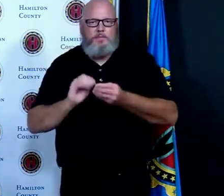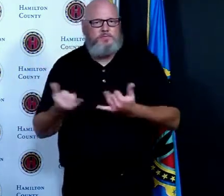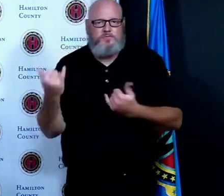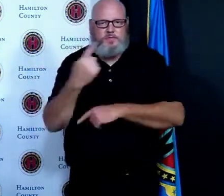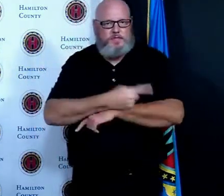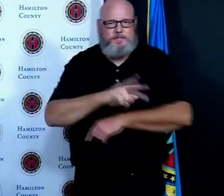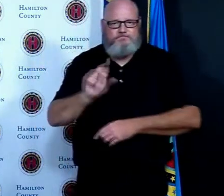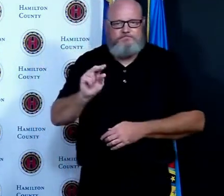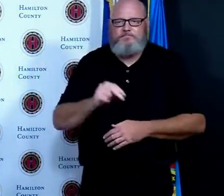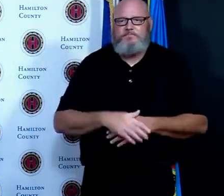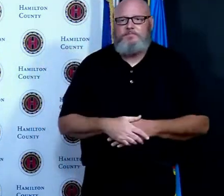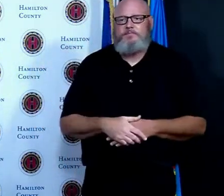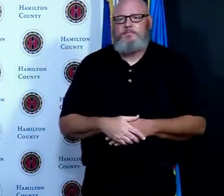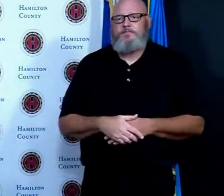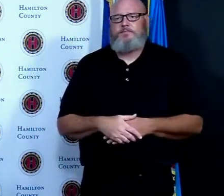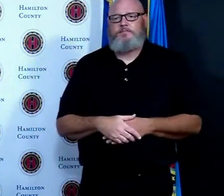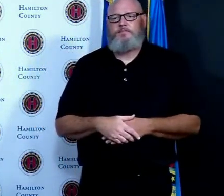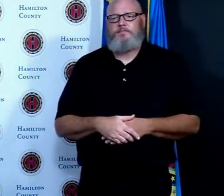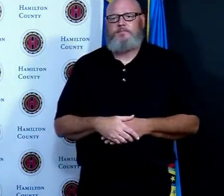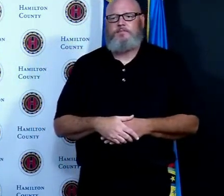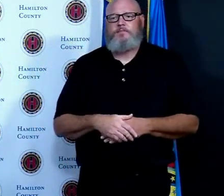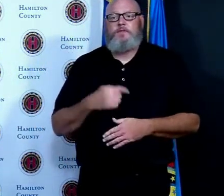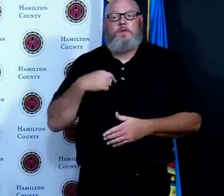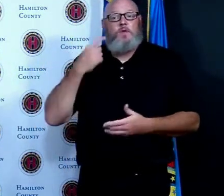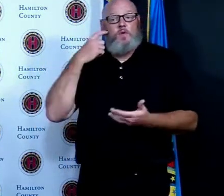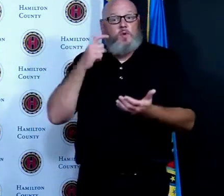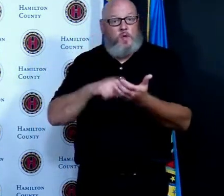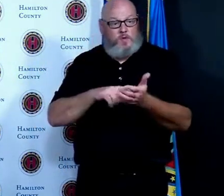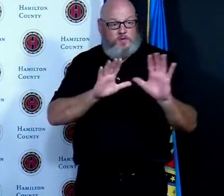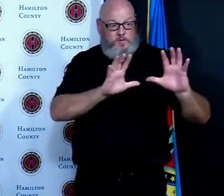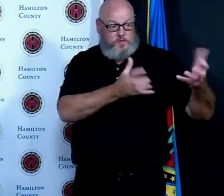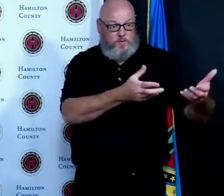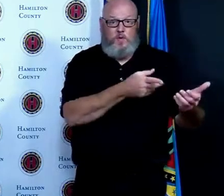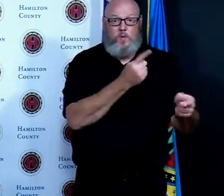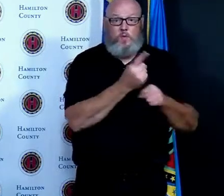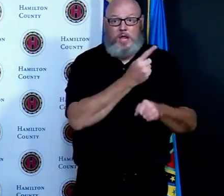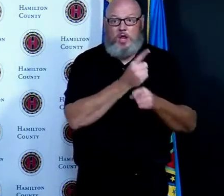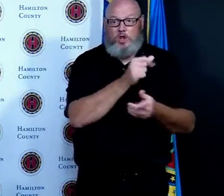med surg beds as Health Commissioner said we've not seen quite as big an uptick in ICU